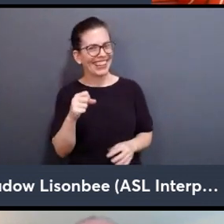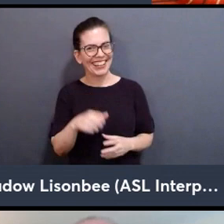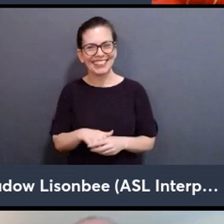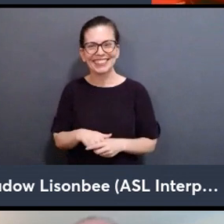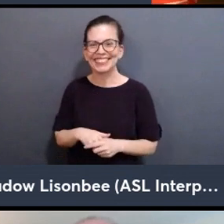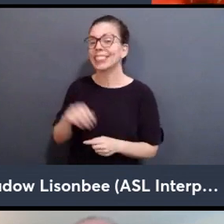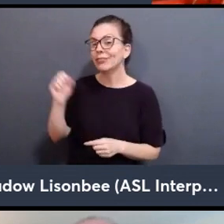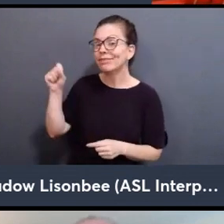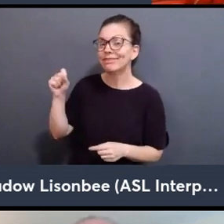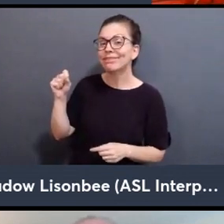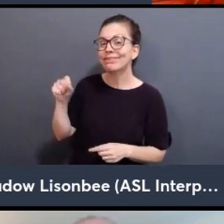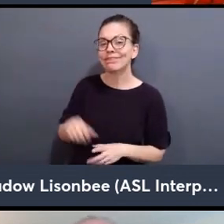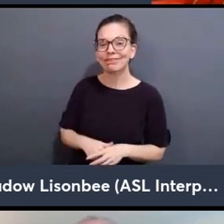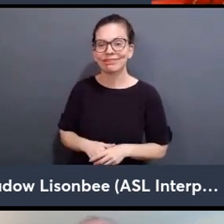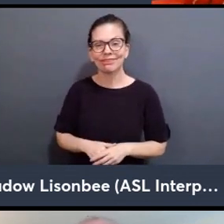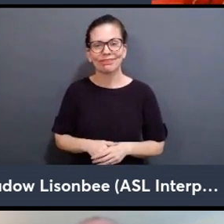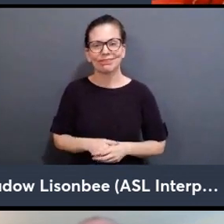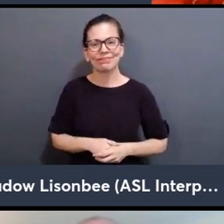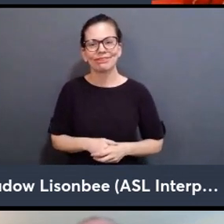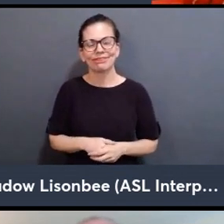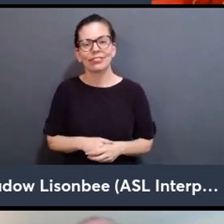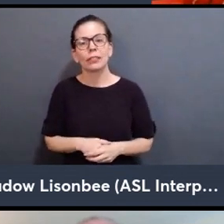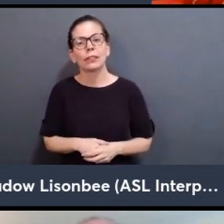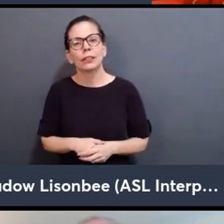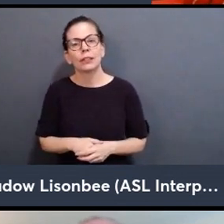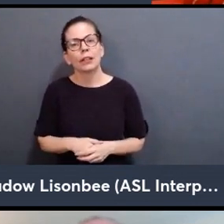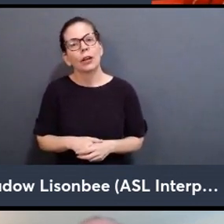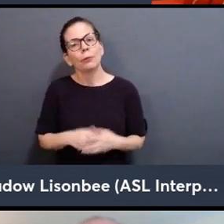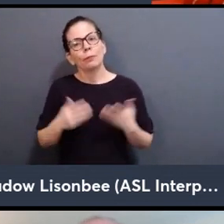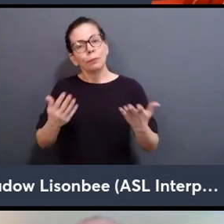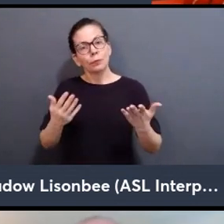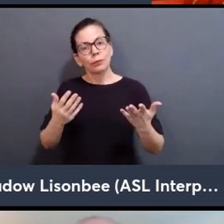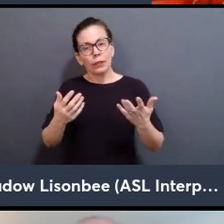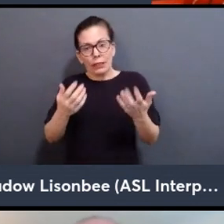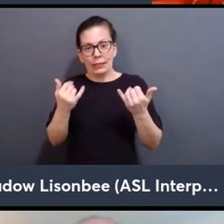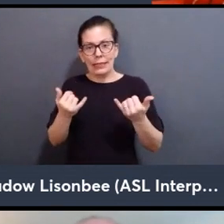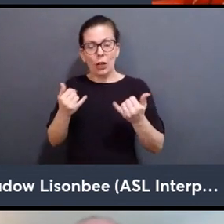Yeah, and once you have this information ready,